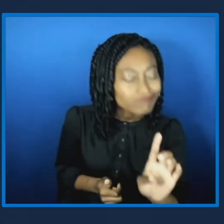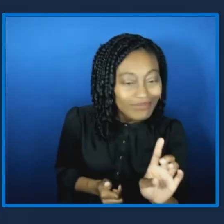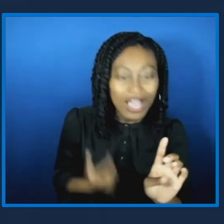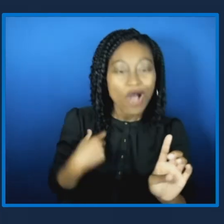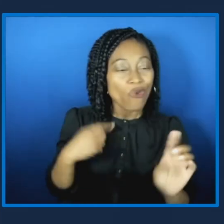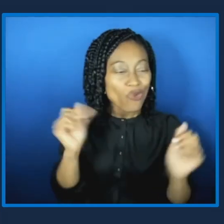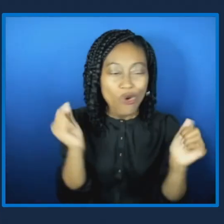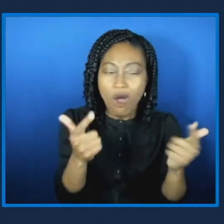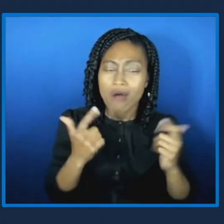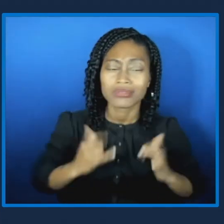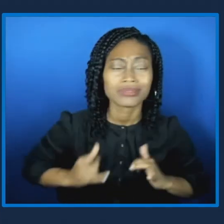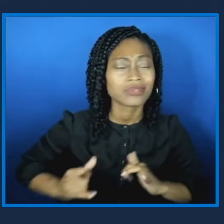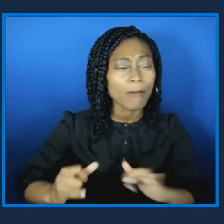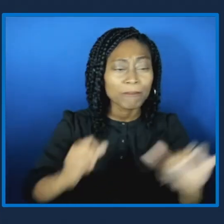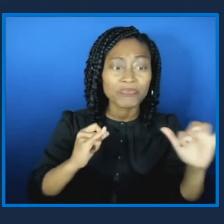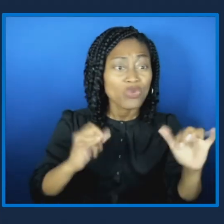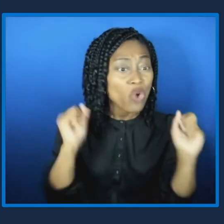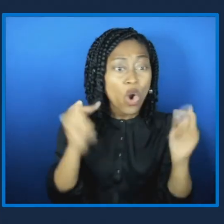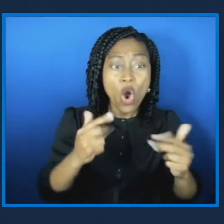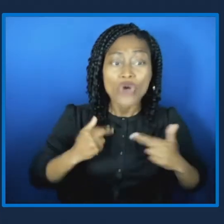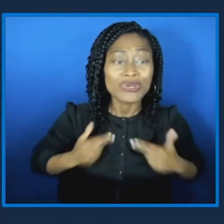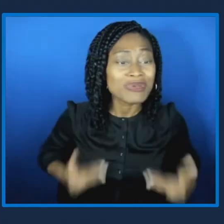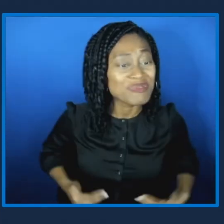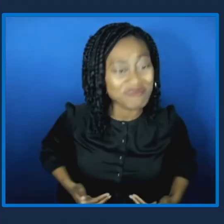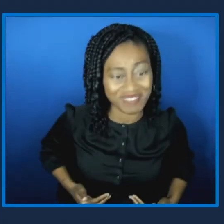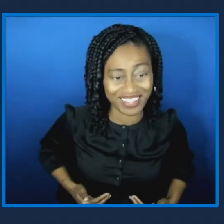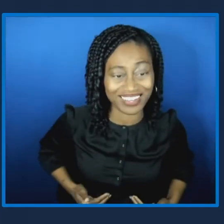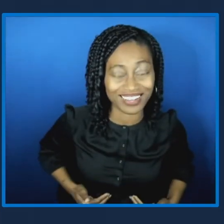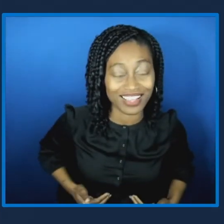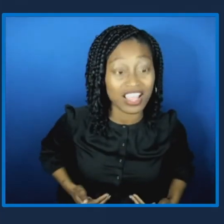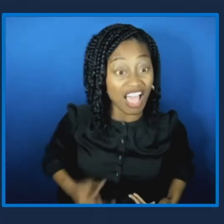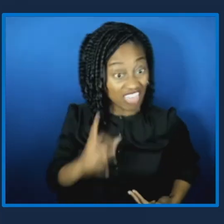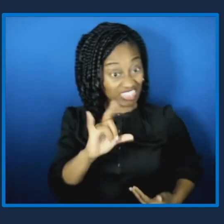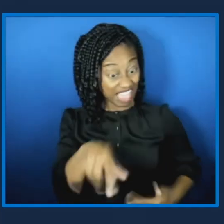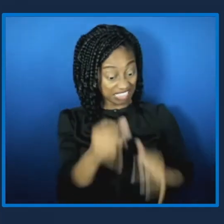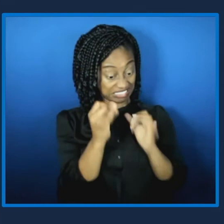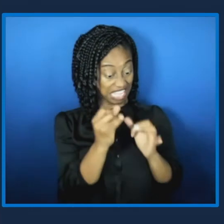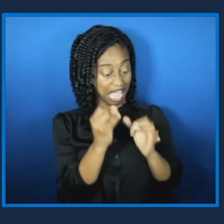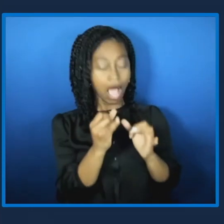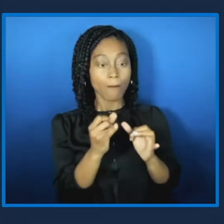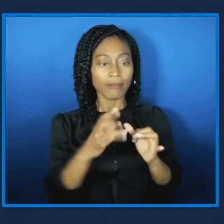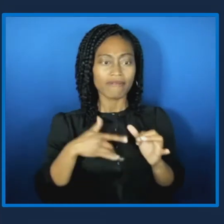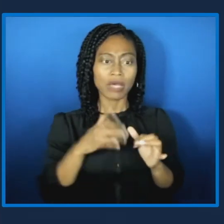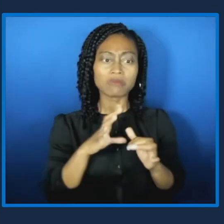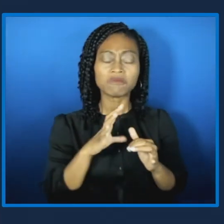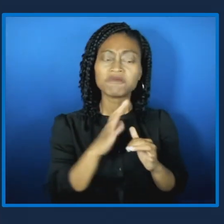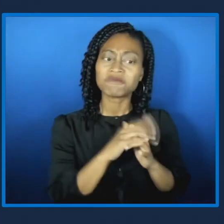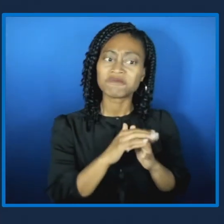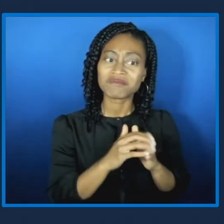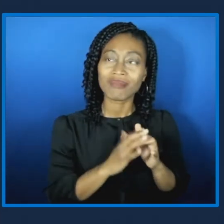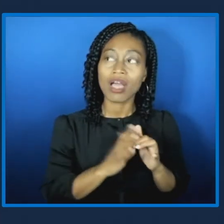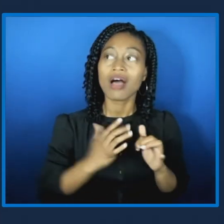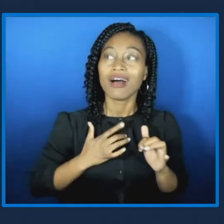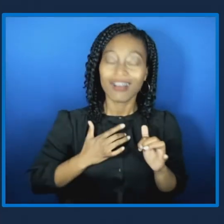I think we would realize that therein there are issues that could be addressed by us coming together.